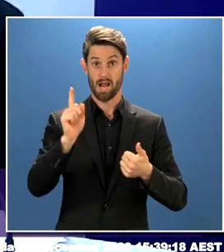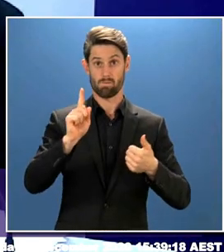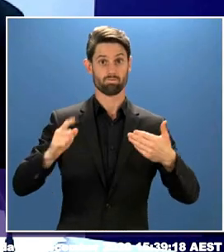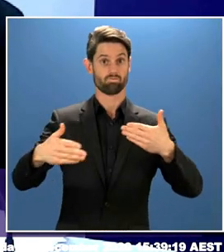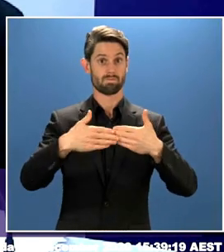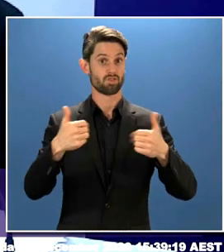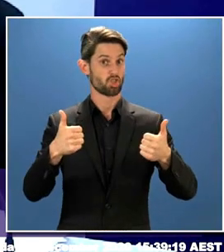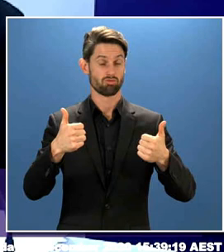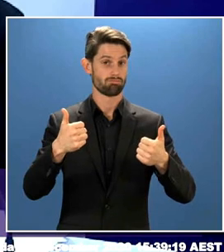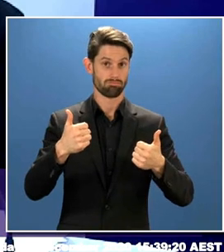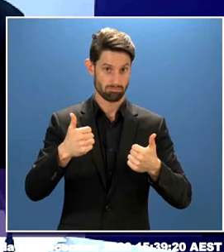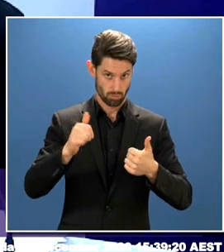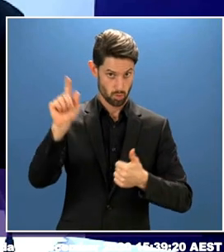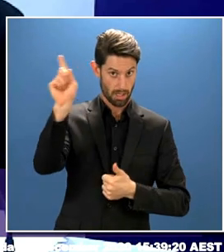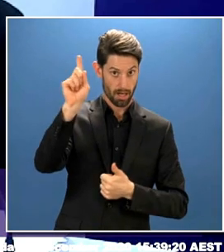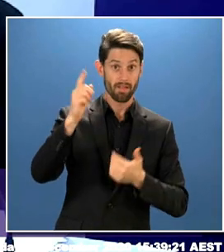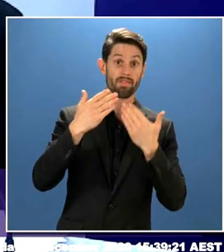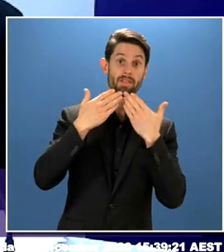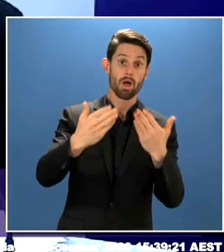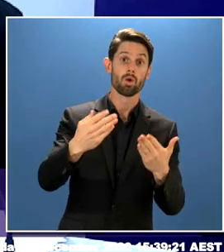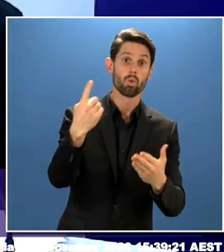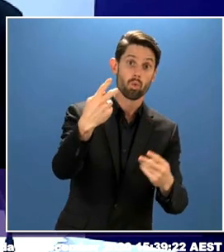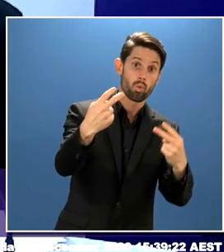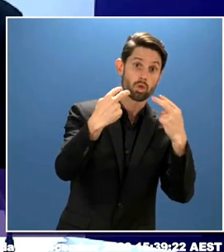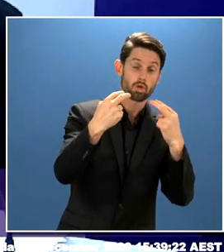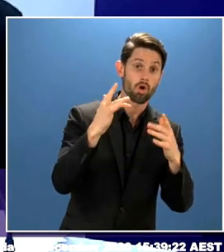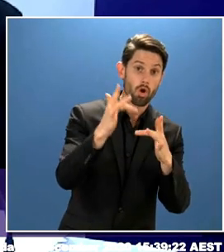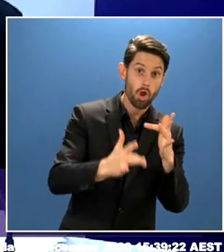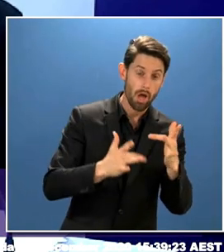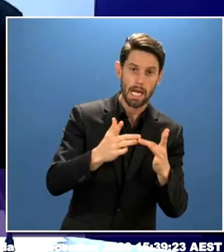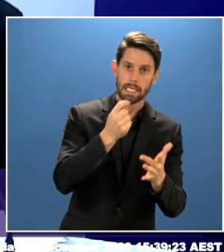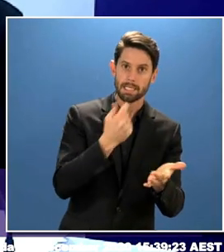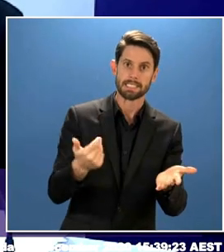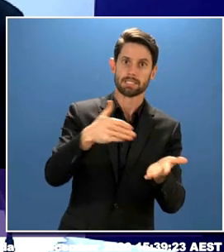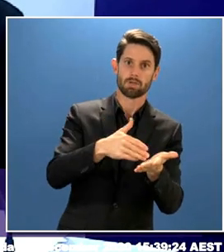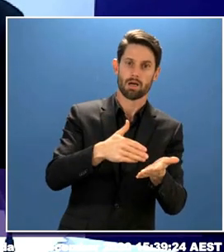Thank you for those following along for the extended hour, but we will resume